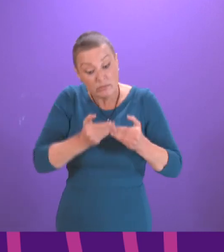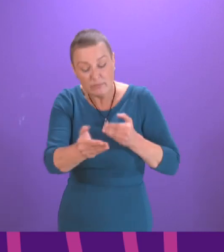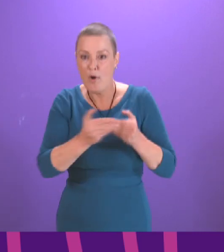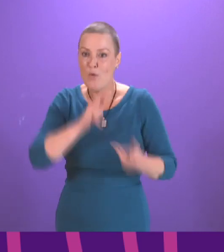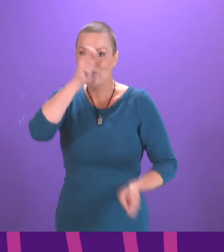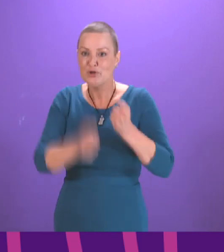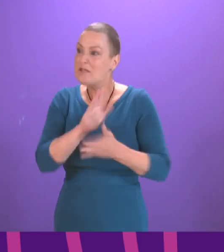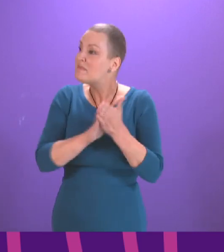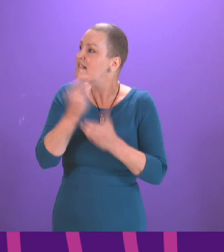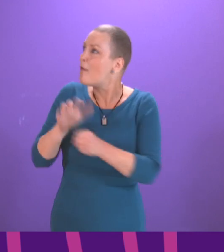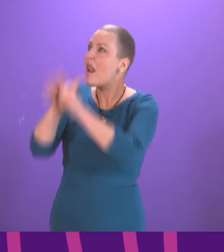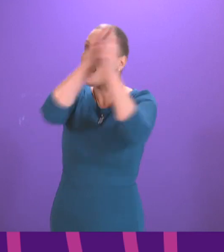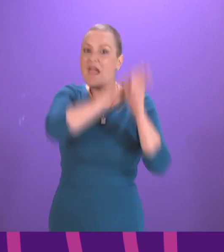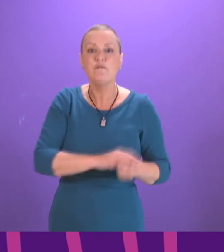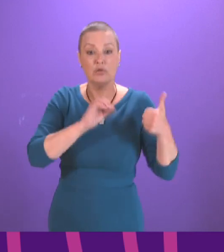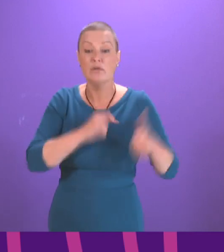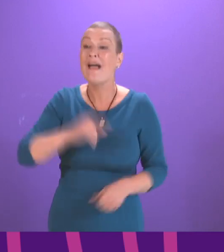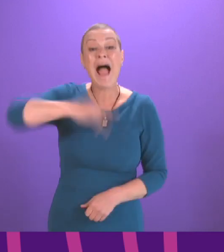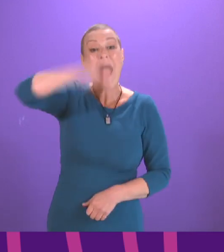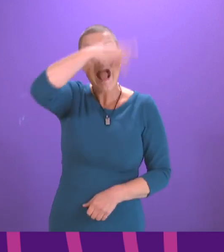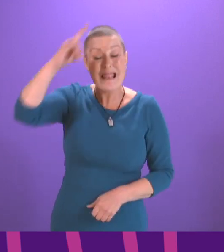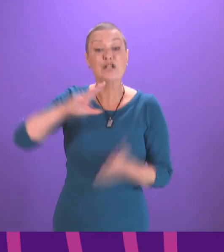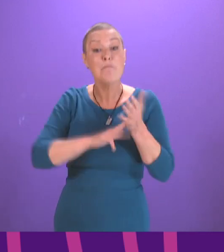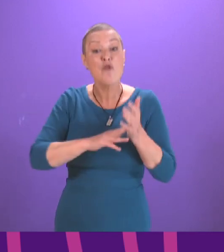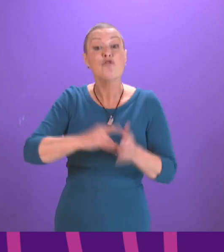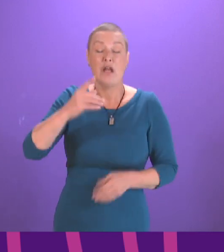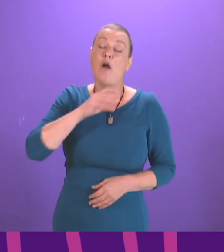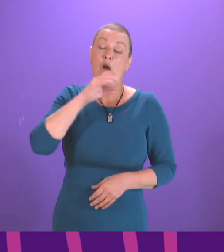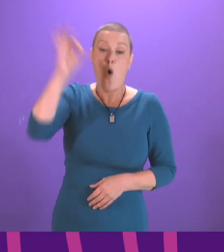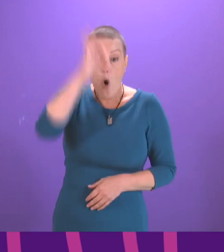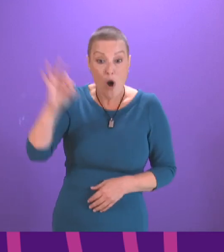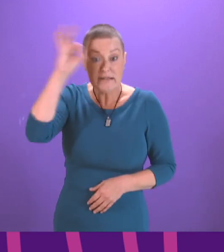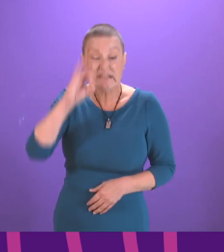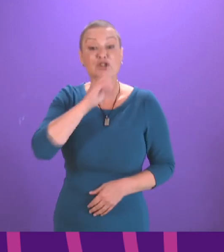I can confirm that Highland, Moray, the Western Isles, Orkney and Shetland have all been assessed